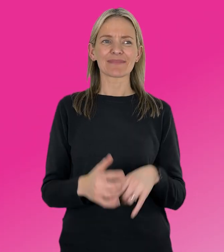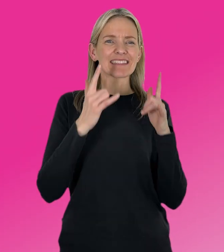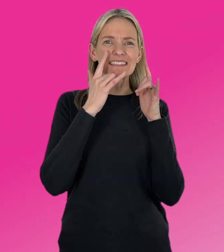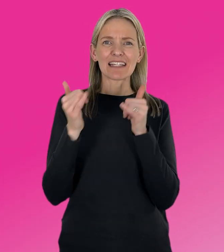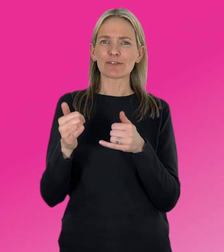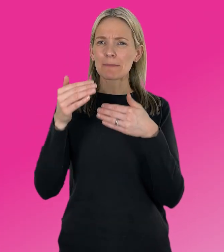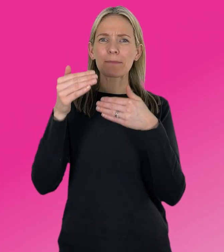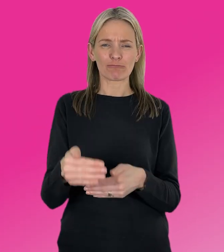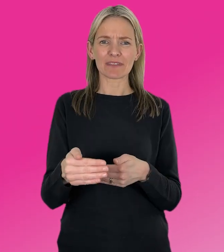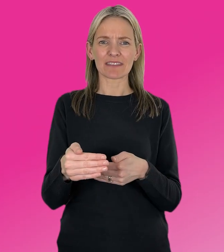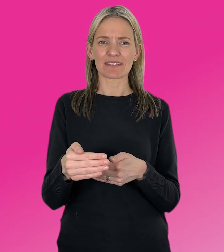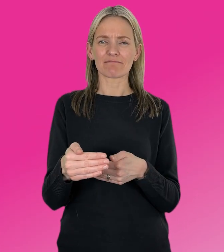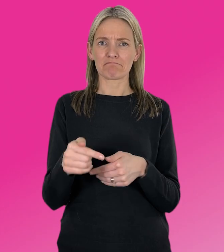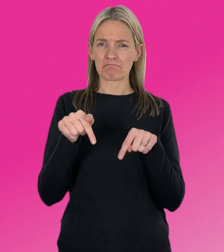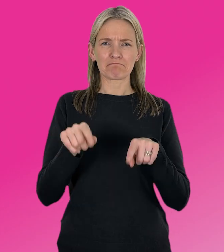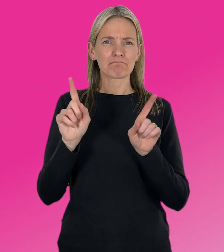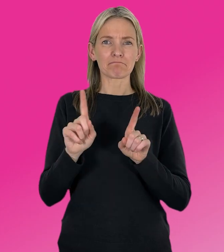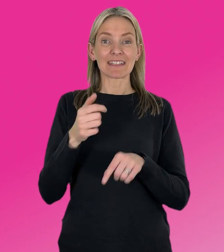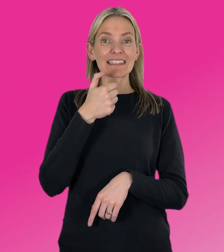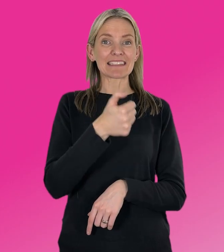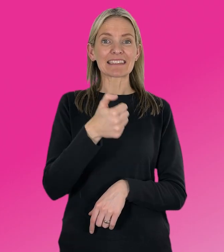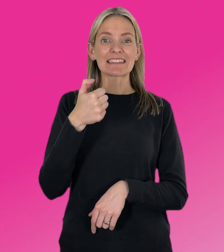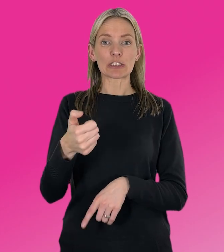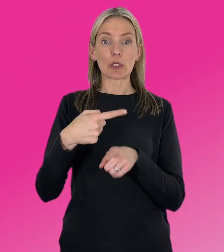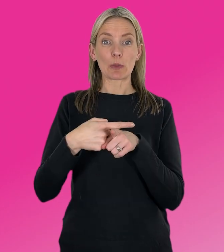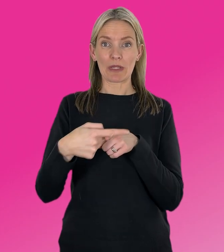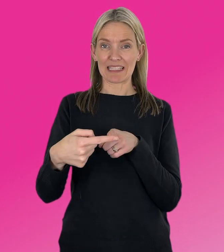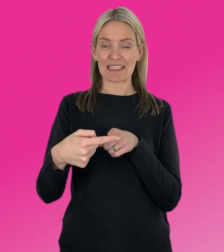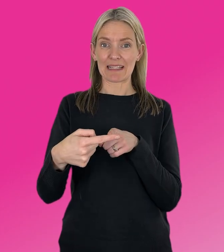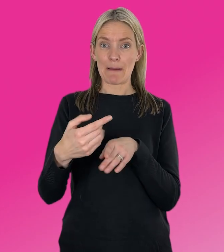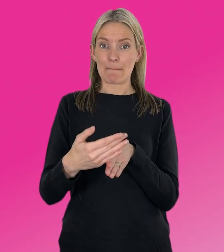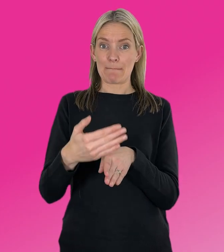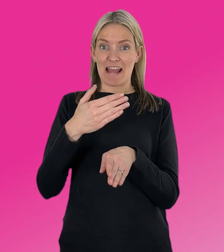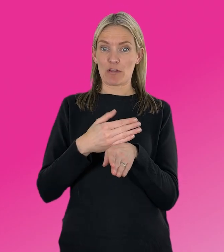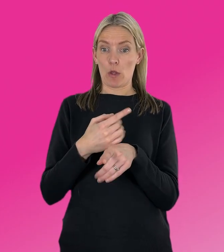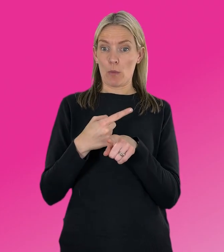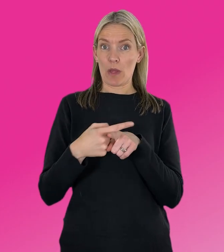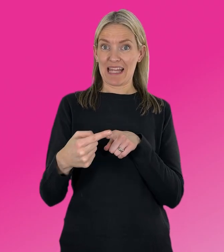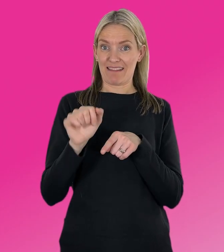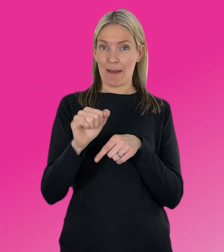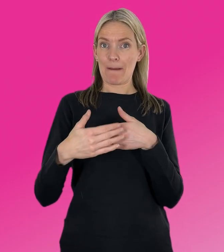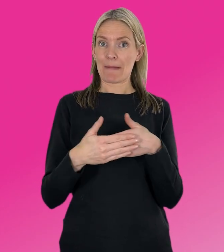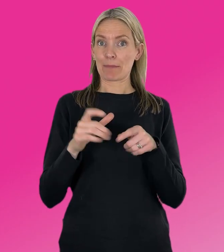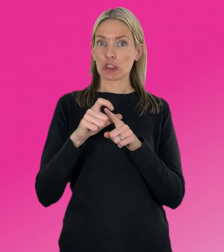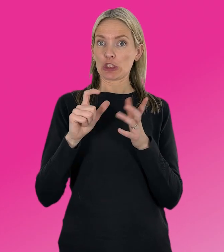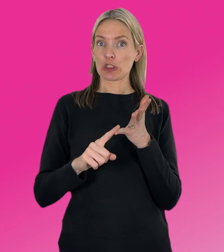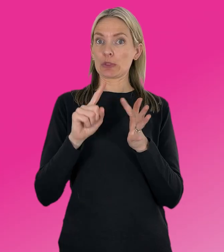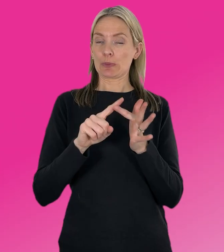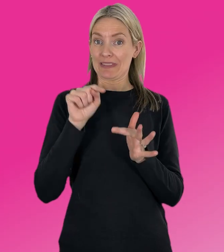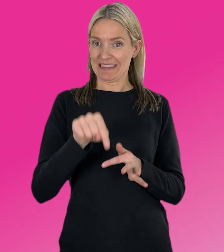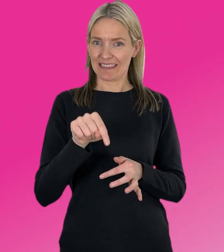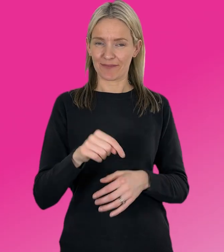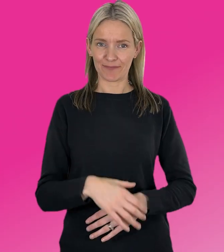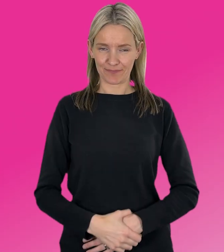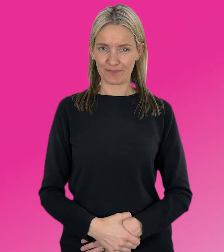Your Test Period is the 66 weeks before the week your baby is due.